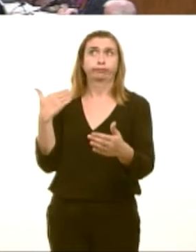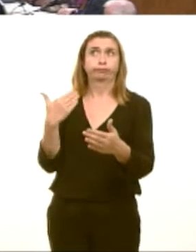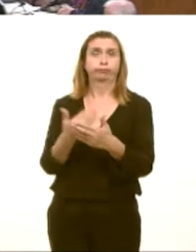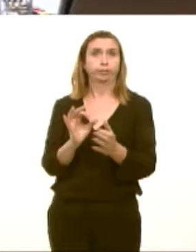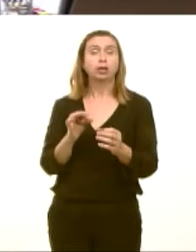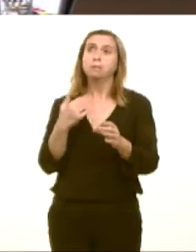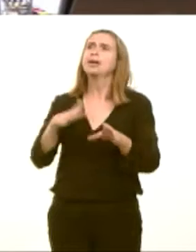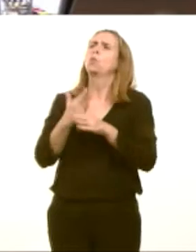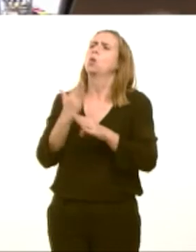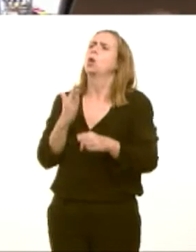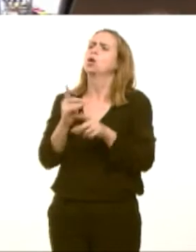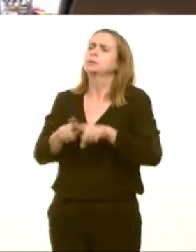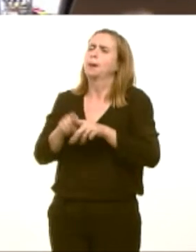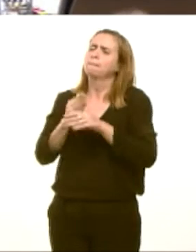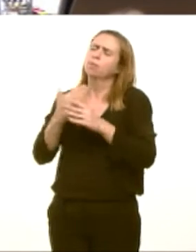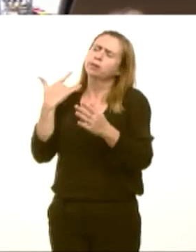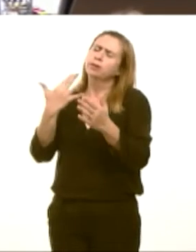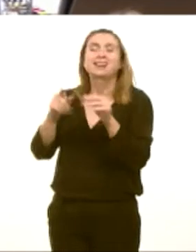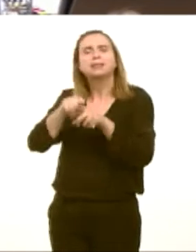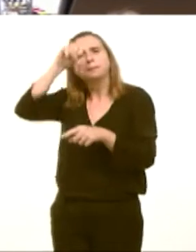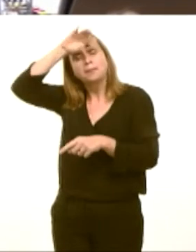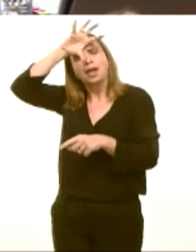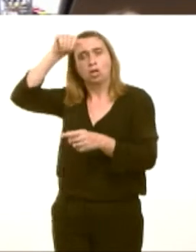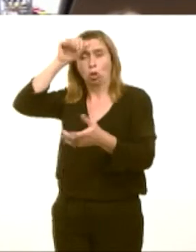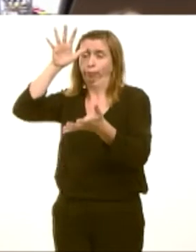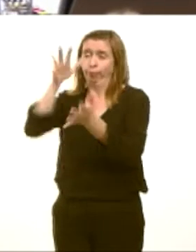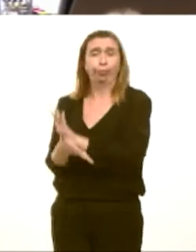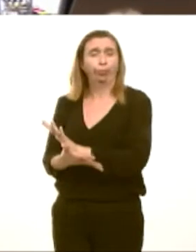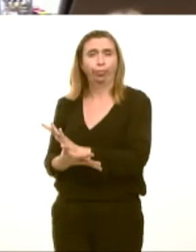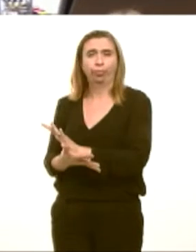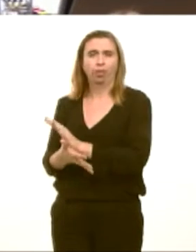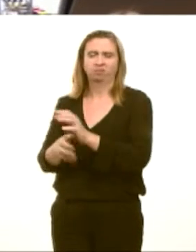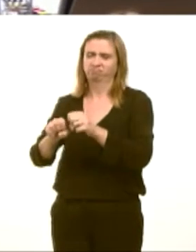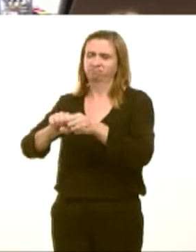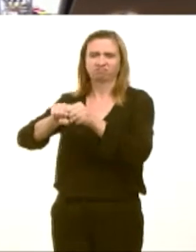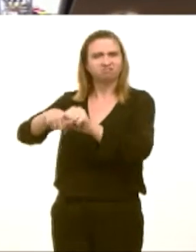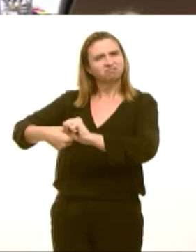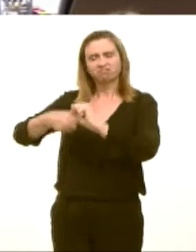job. We saw that when the mining industry was wrecked; we saw that with the mass redundancies amongst